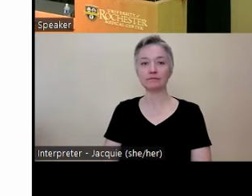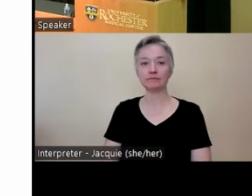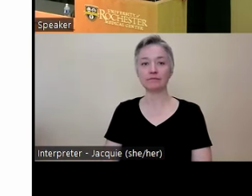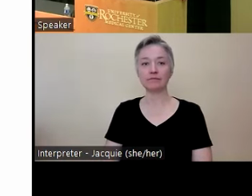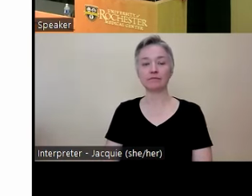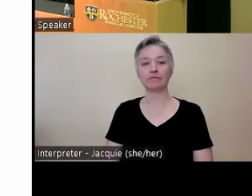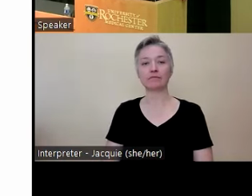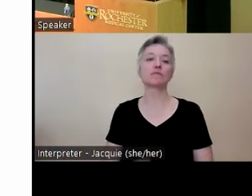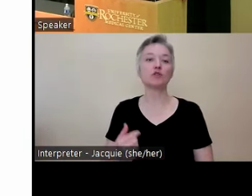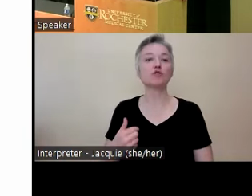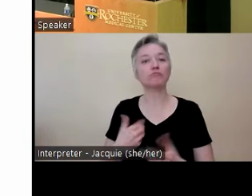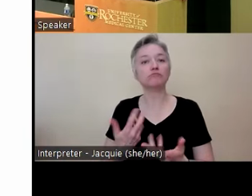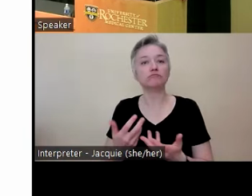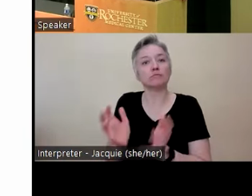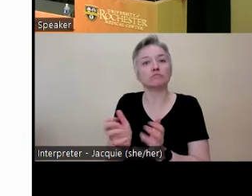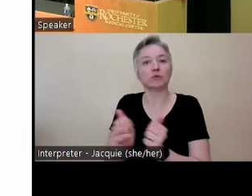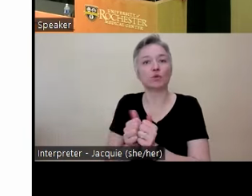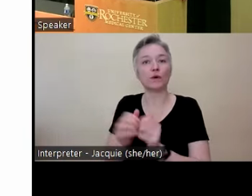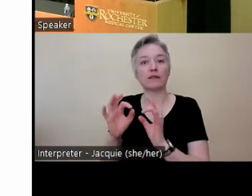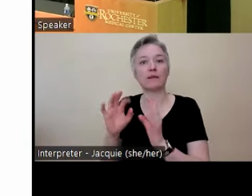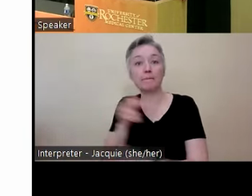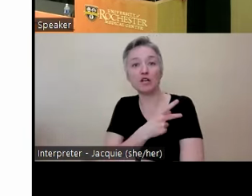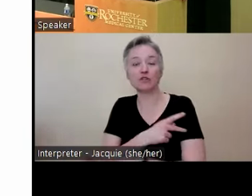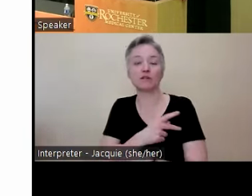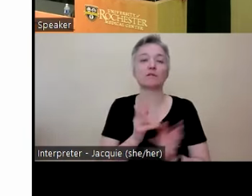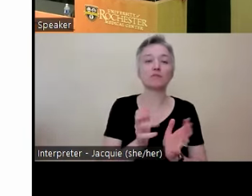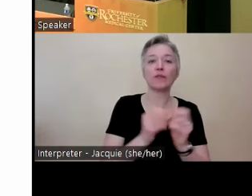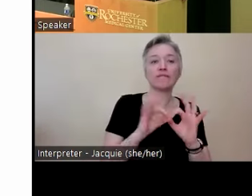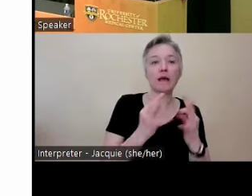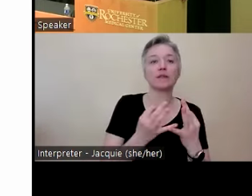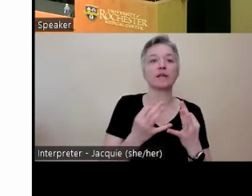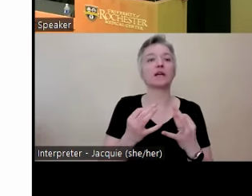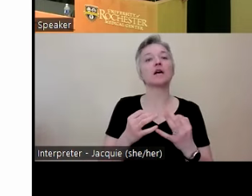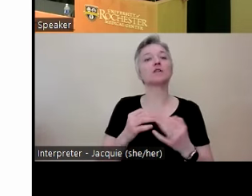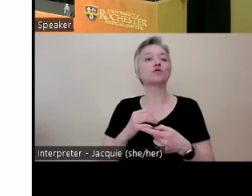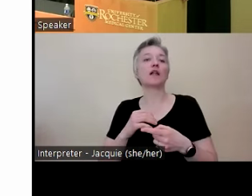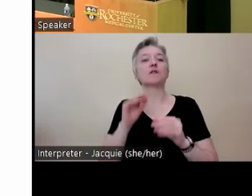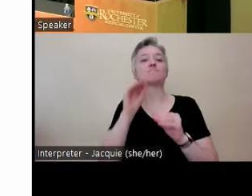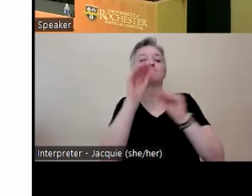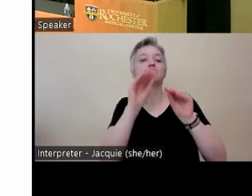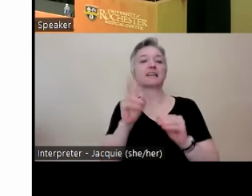or their family and start to plot individual stimuli within this system so for example here